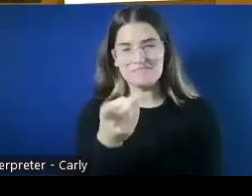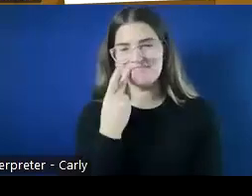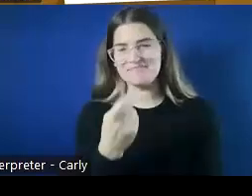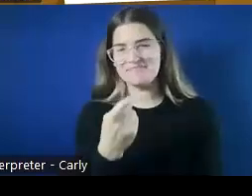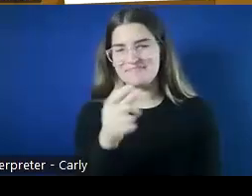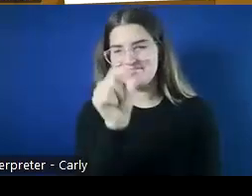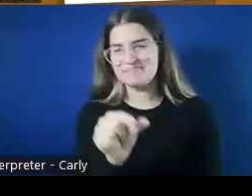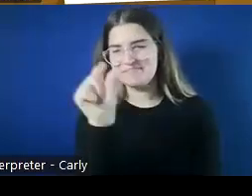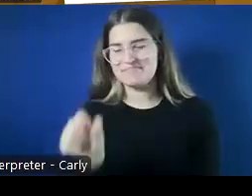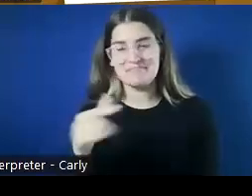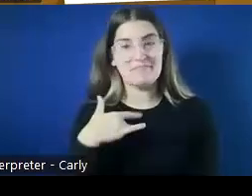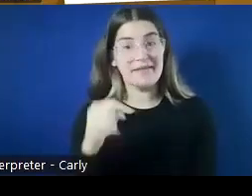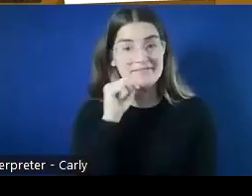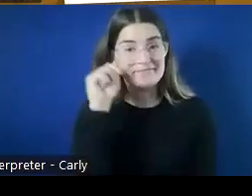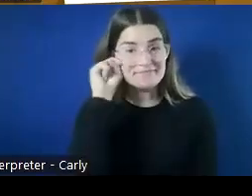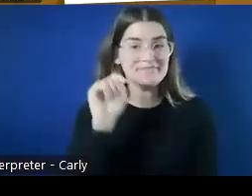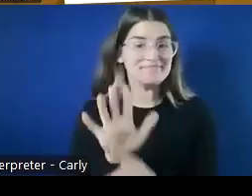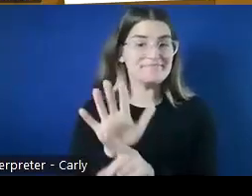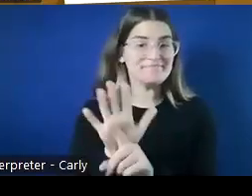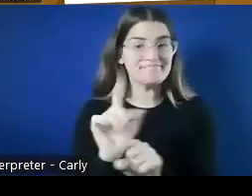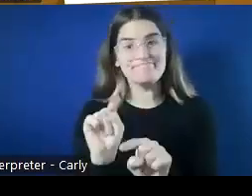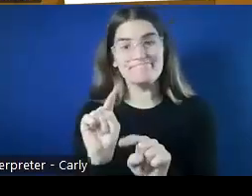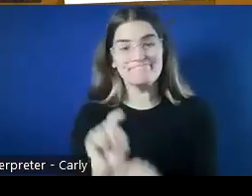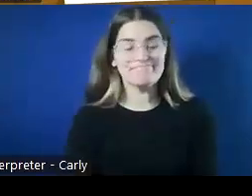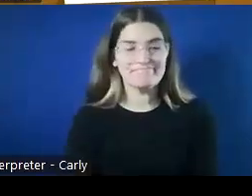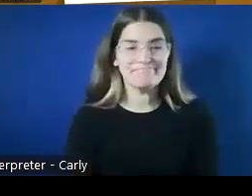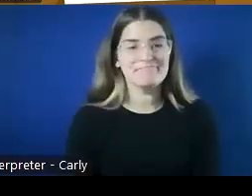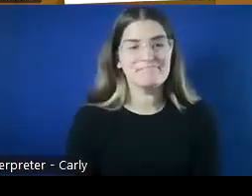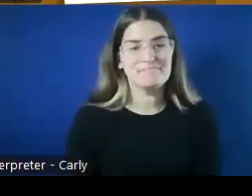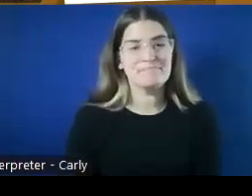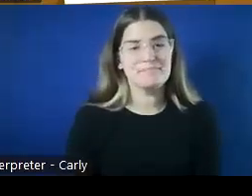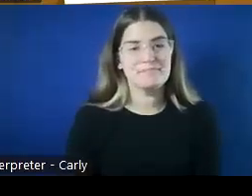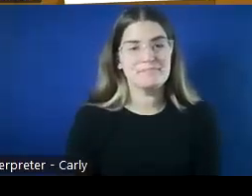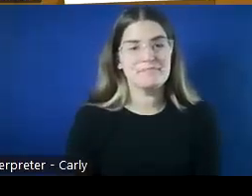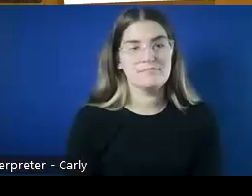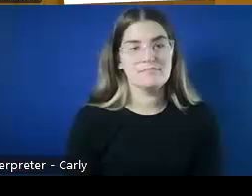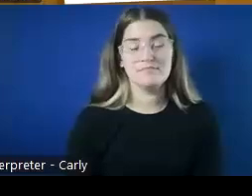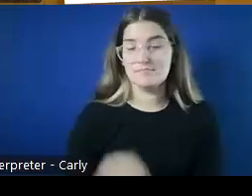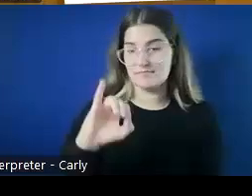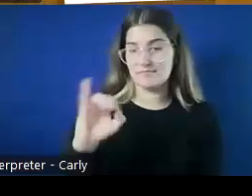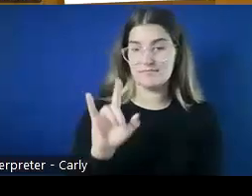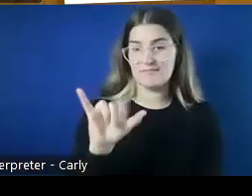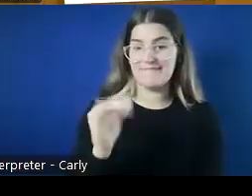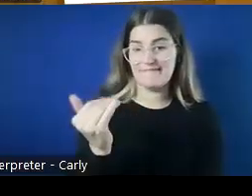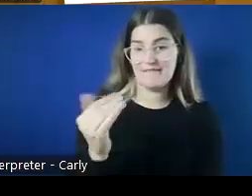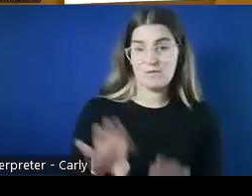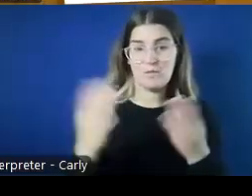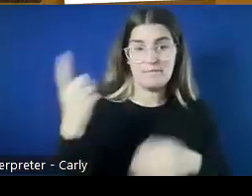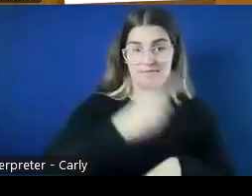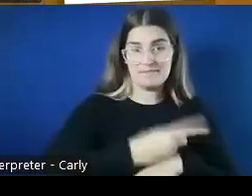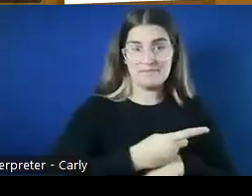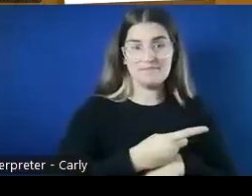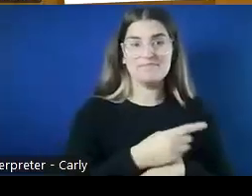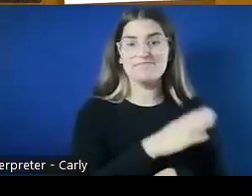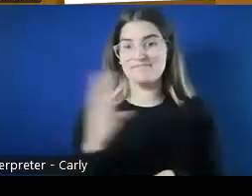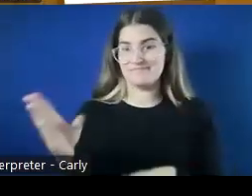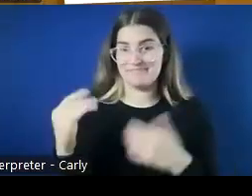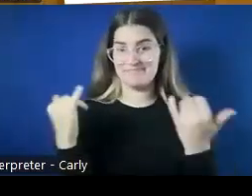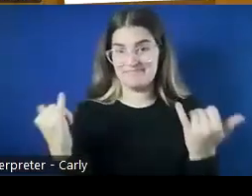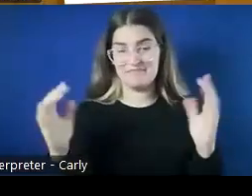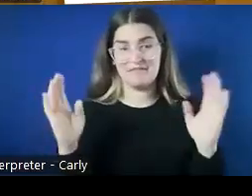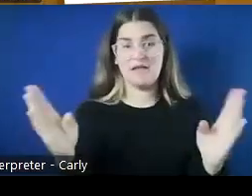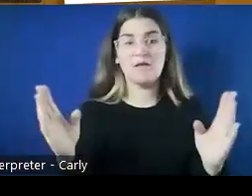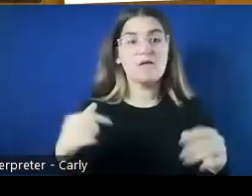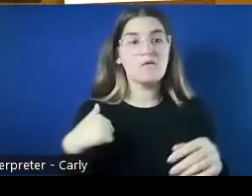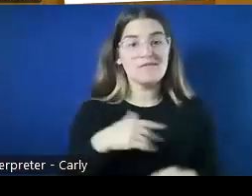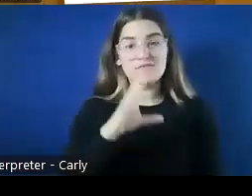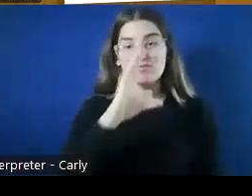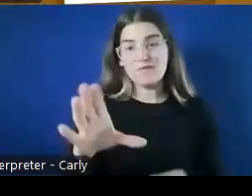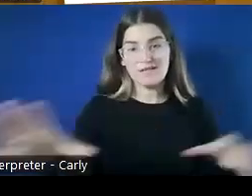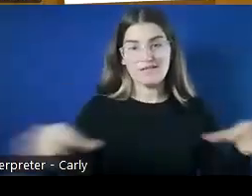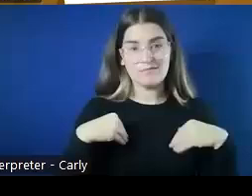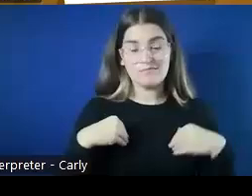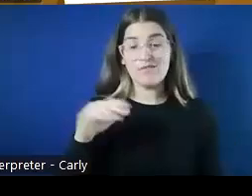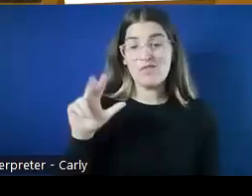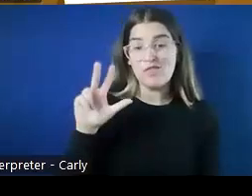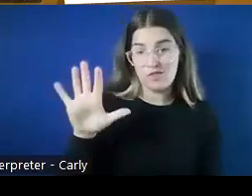graph and since we opened in mid July we have been able to directly admit 35 patients to the